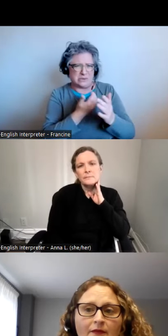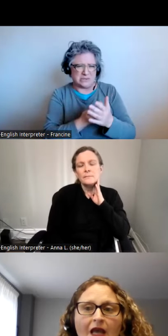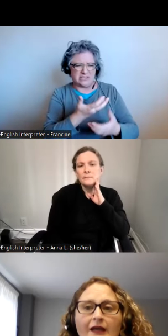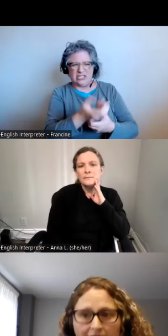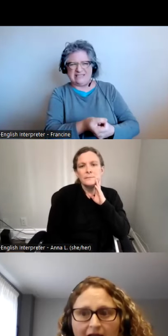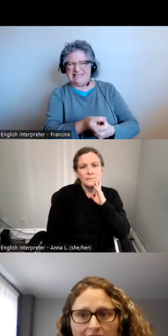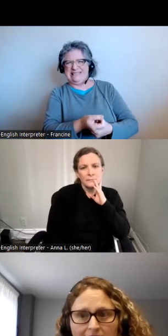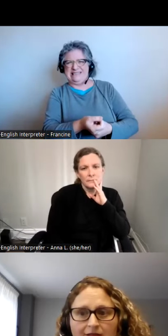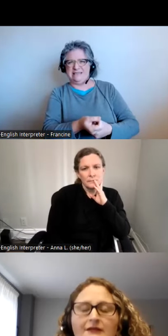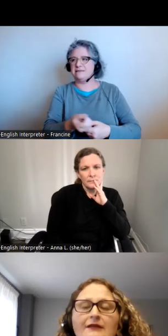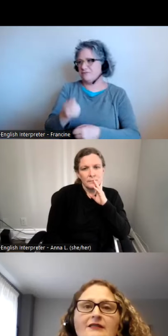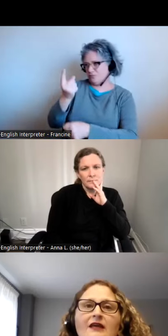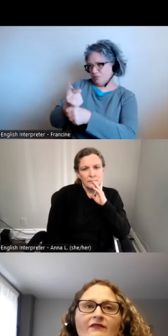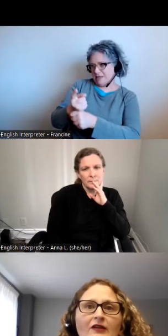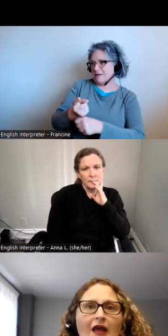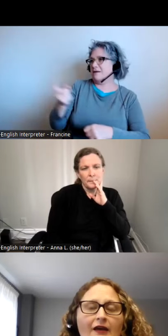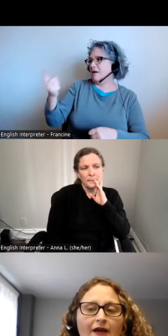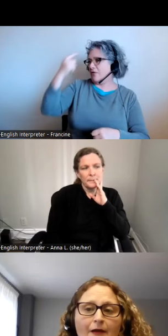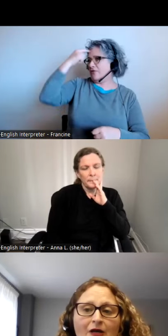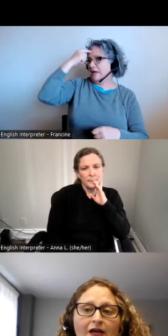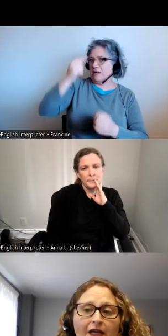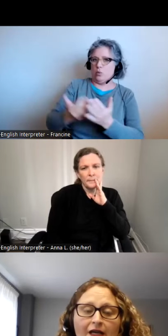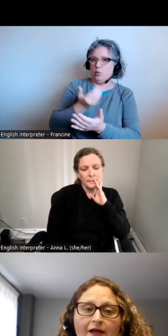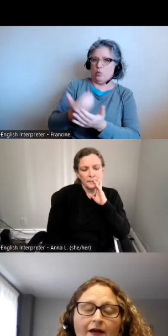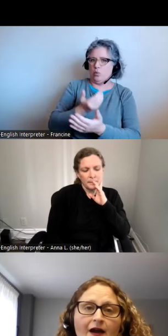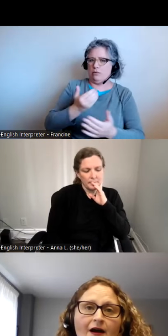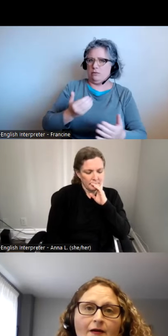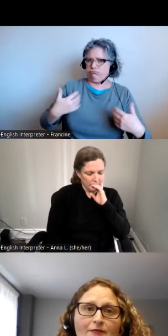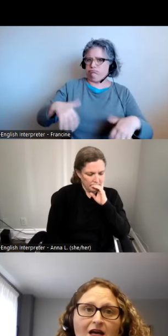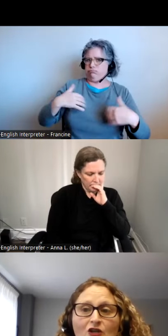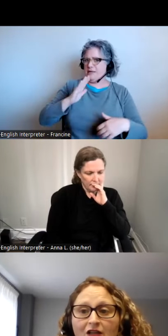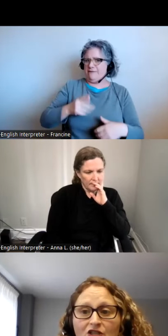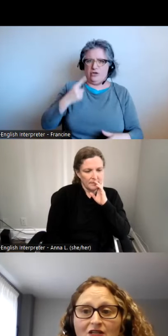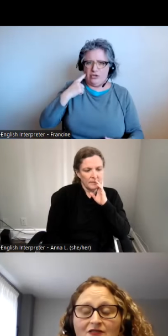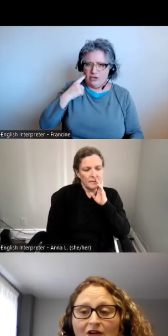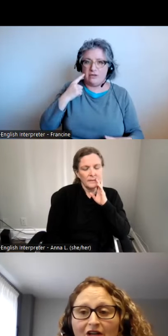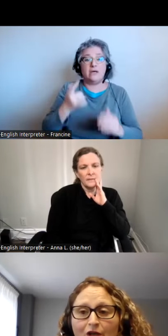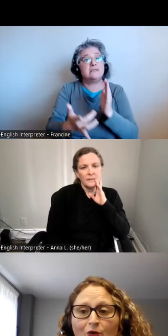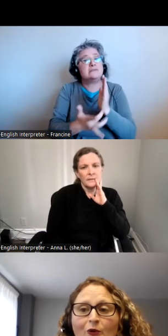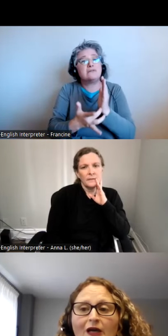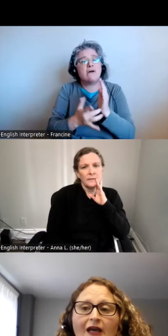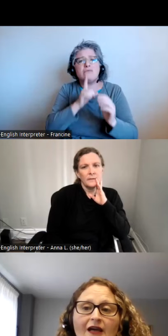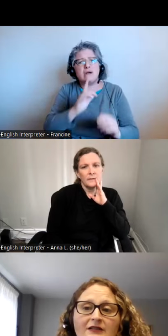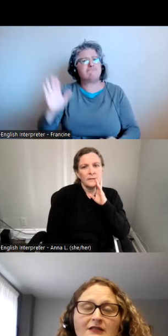that parents come with, that it's something new and that's why